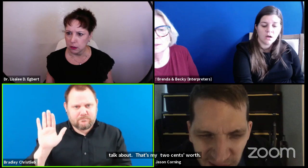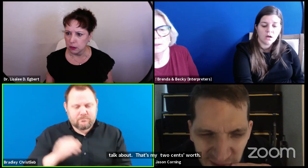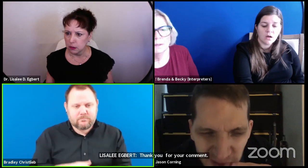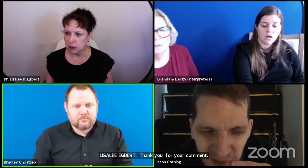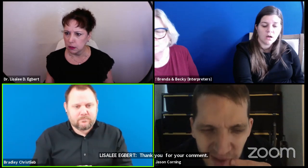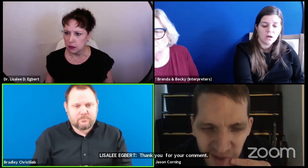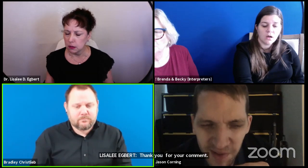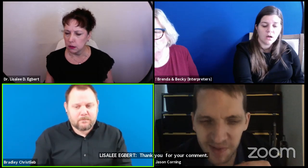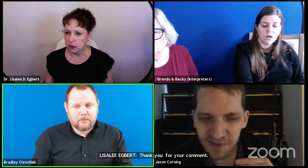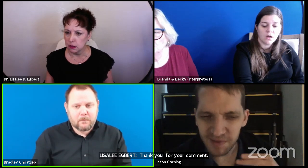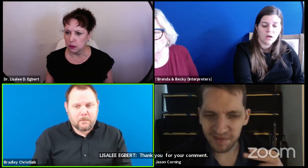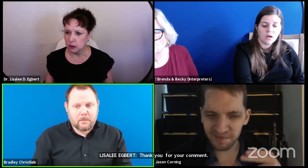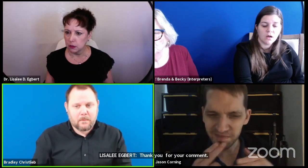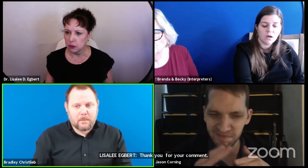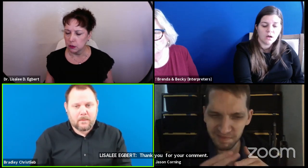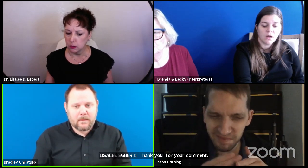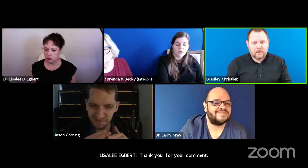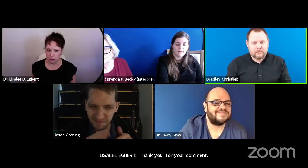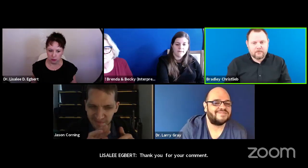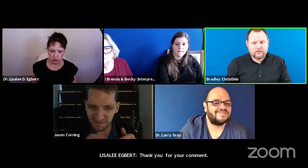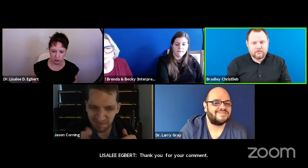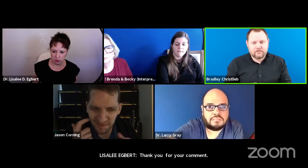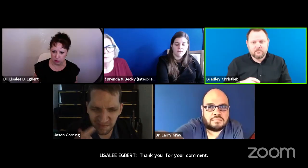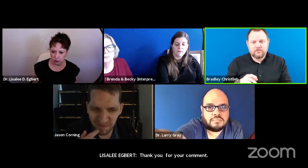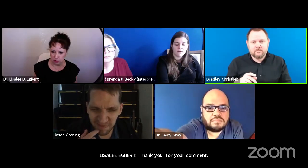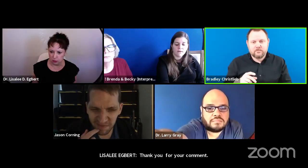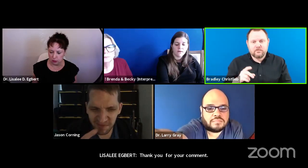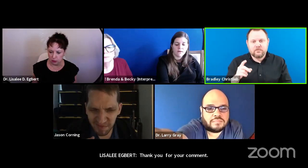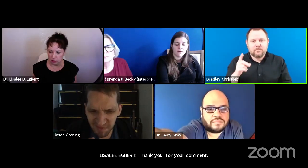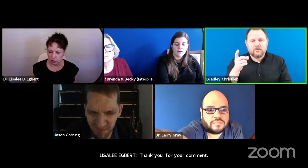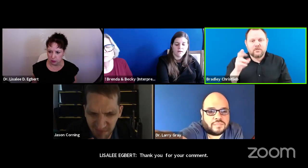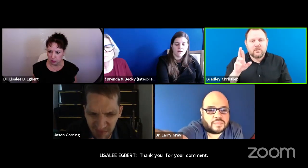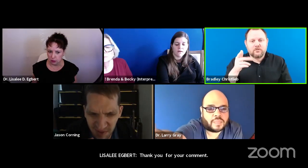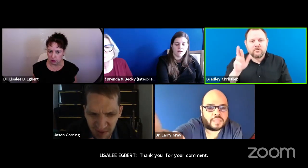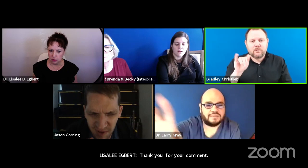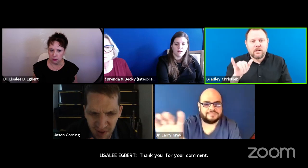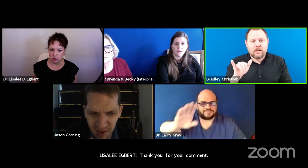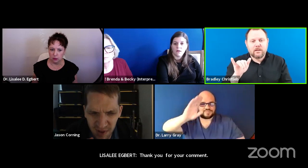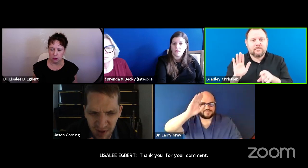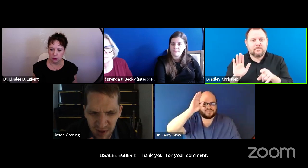Hello.